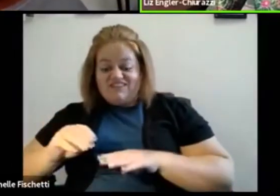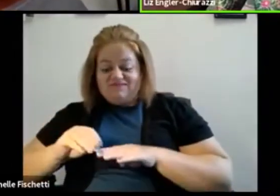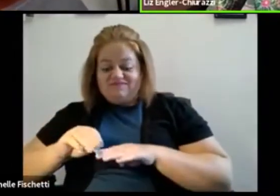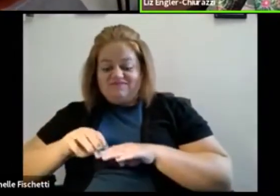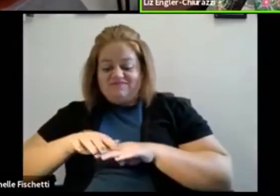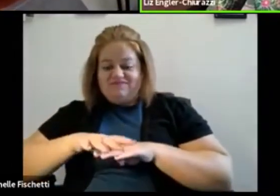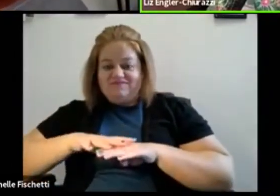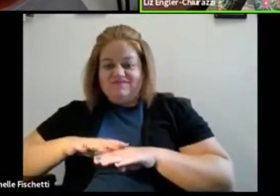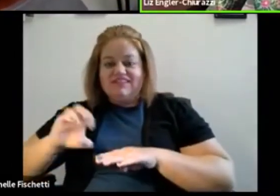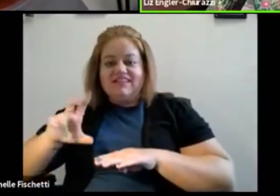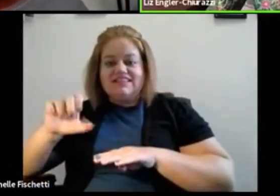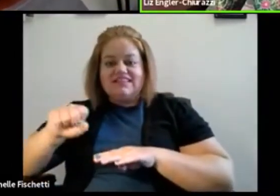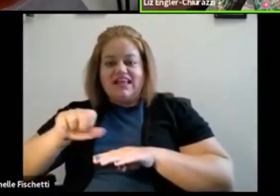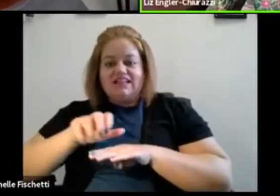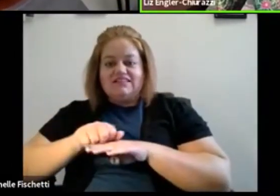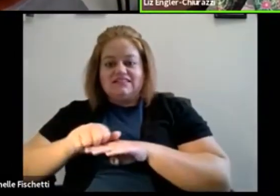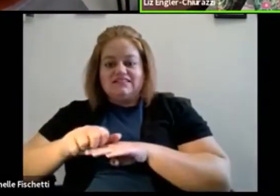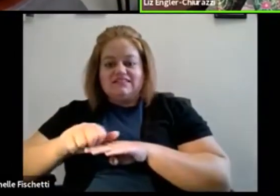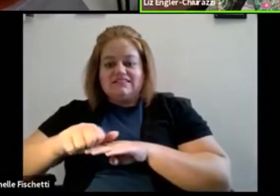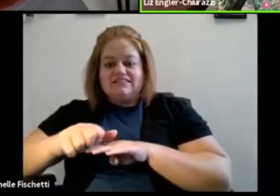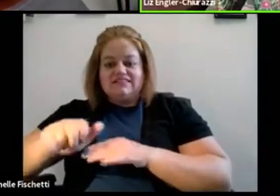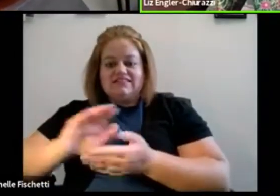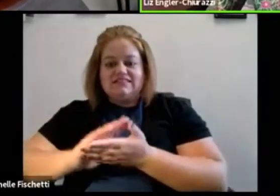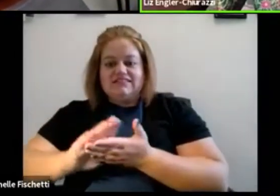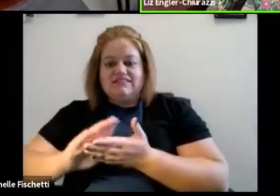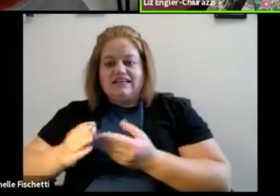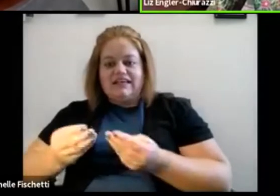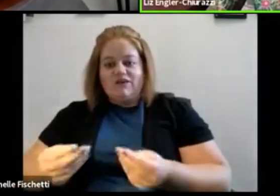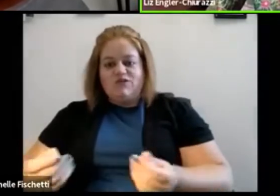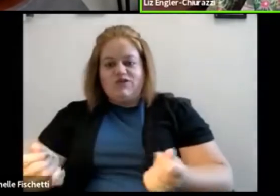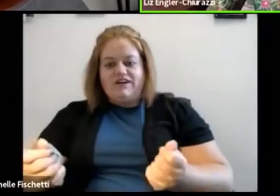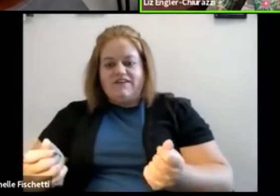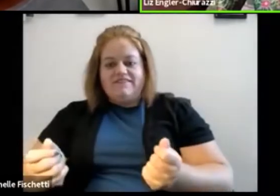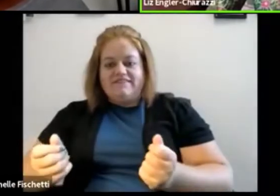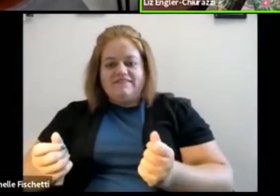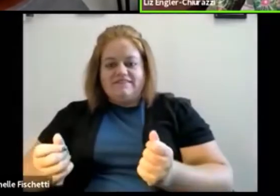get rid of those sick cells that are not going to do what they need to do. Now the